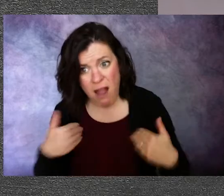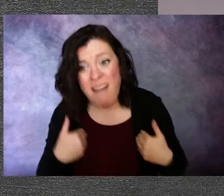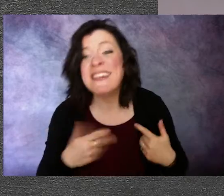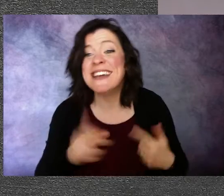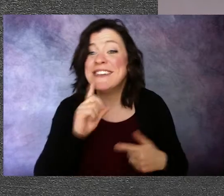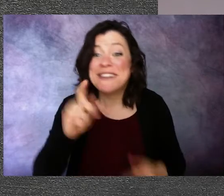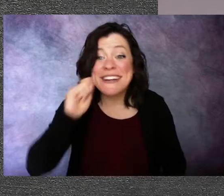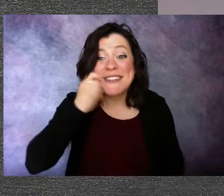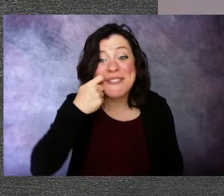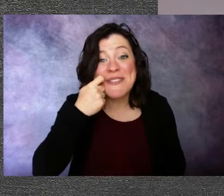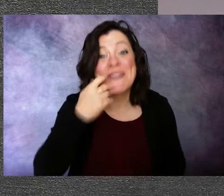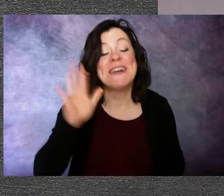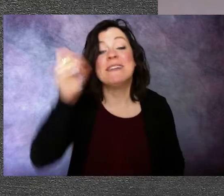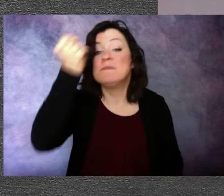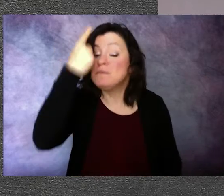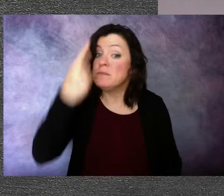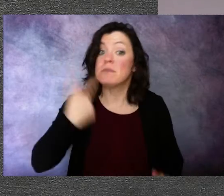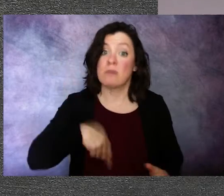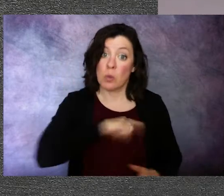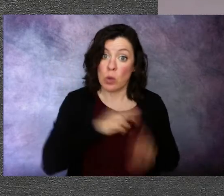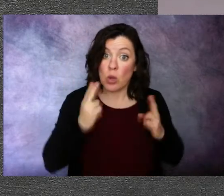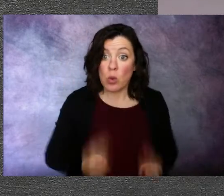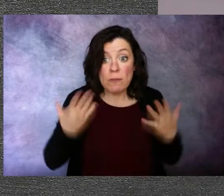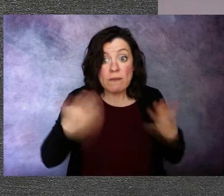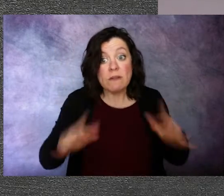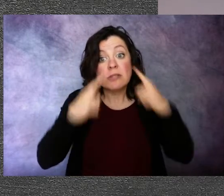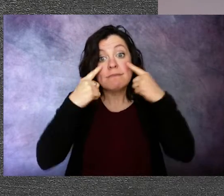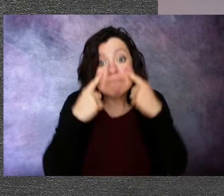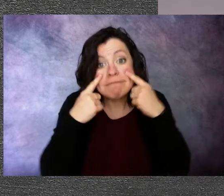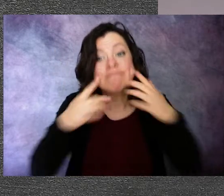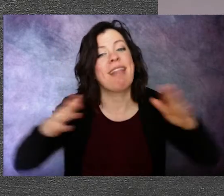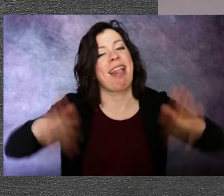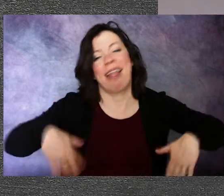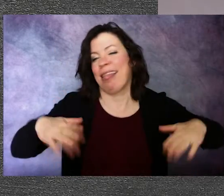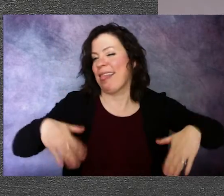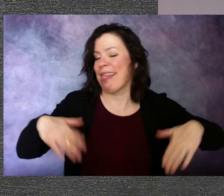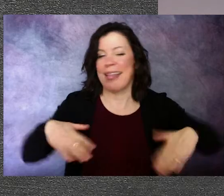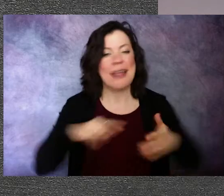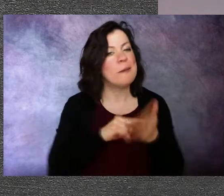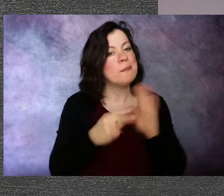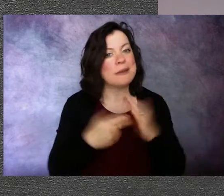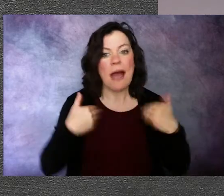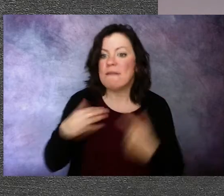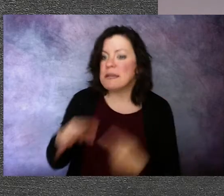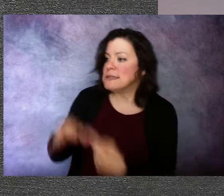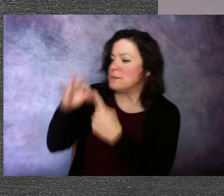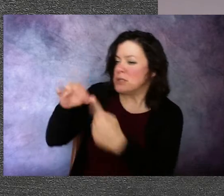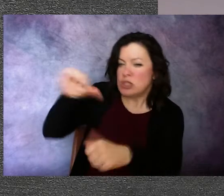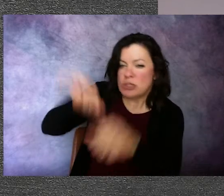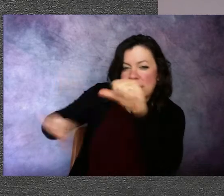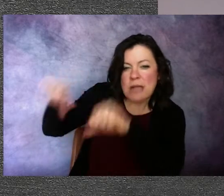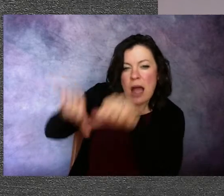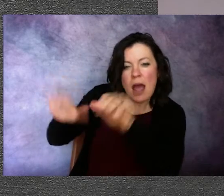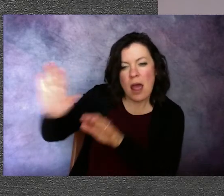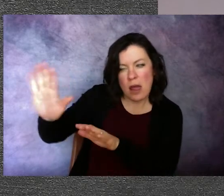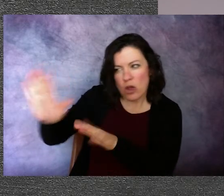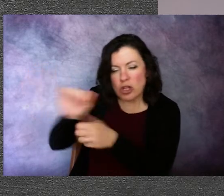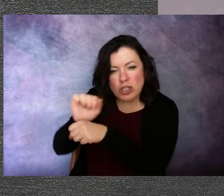because nobody was around when dinosaurs were around. So we have a very special scientist that studied fossils.